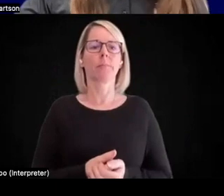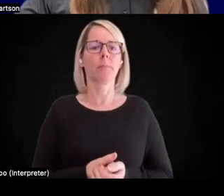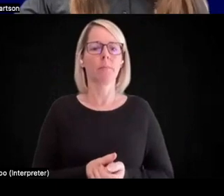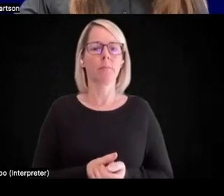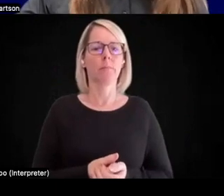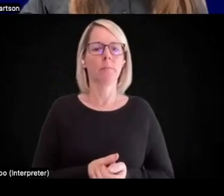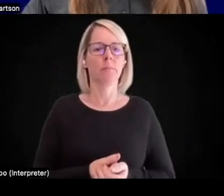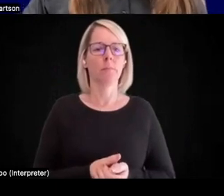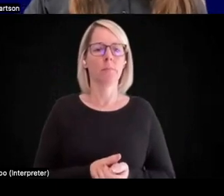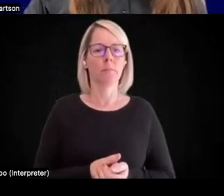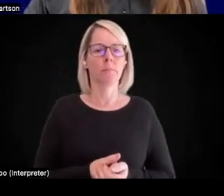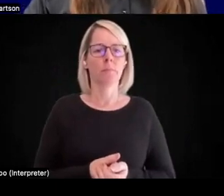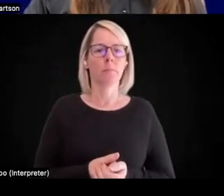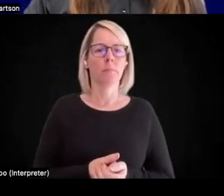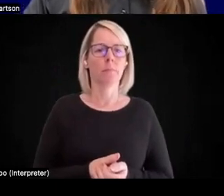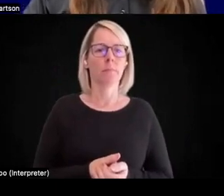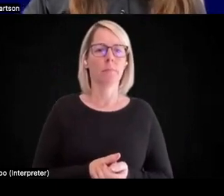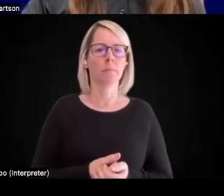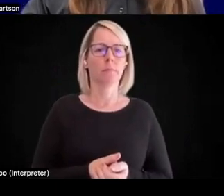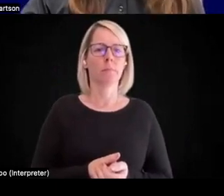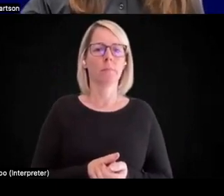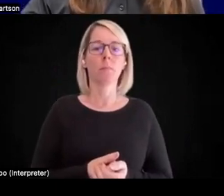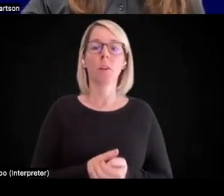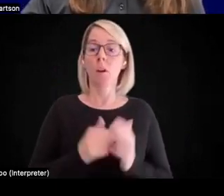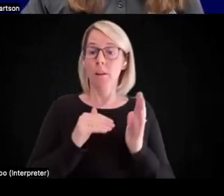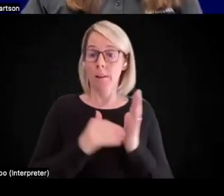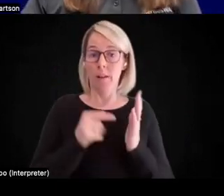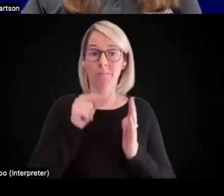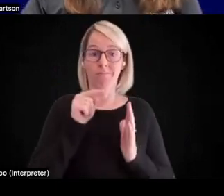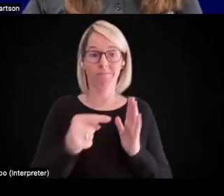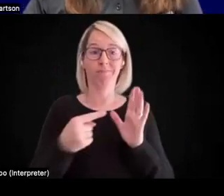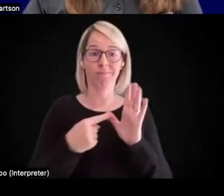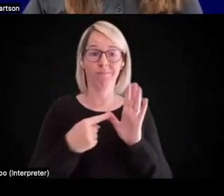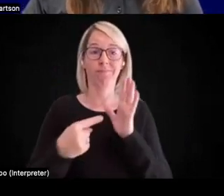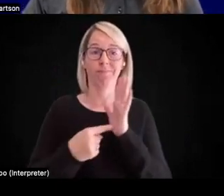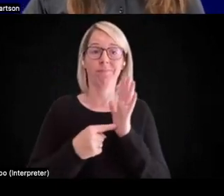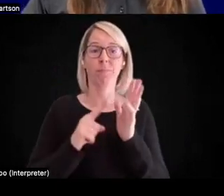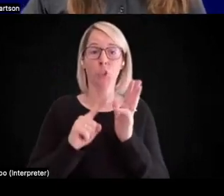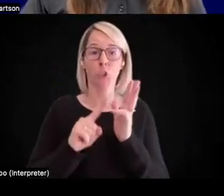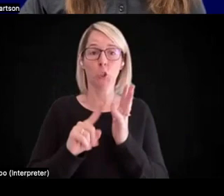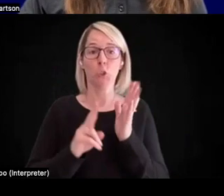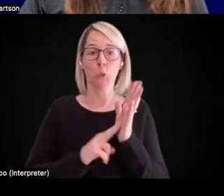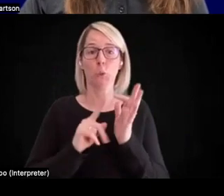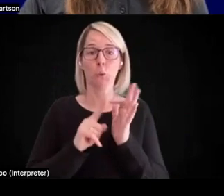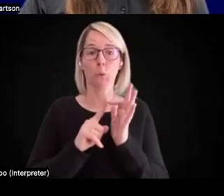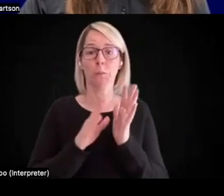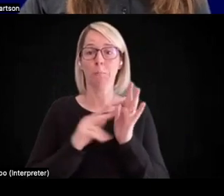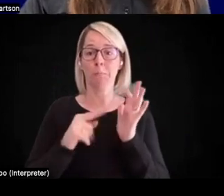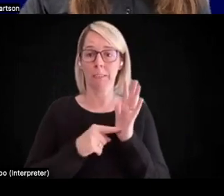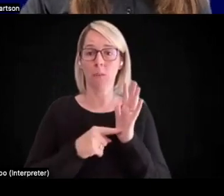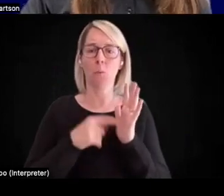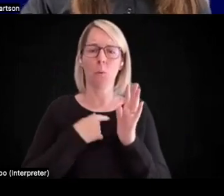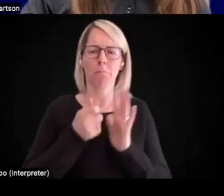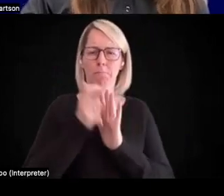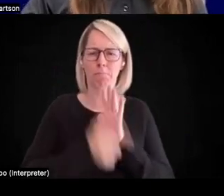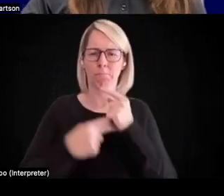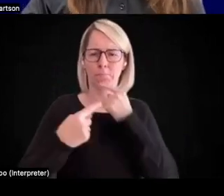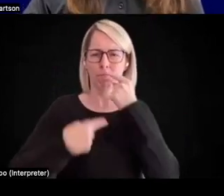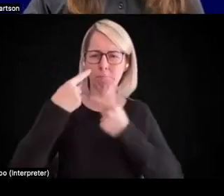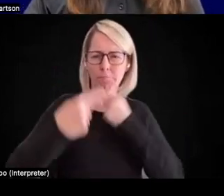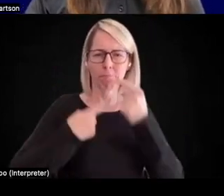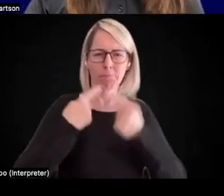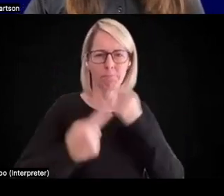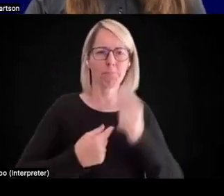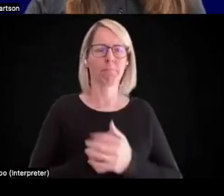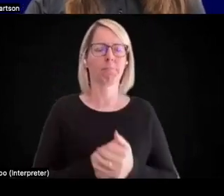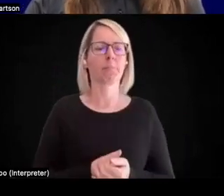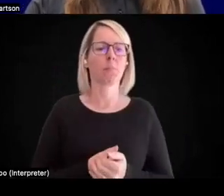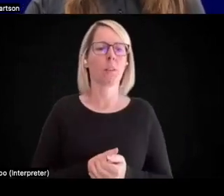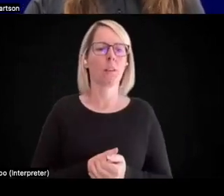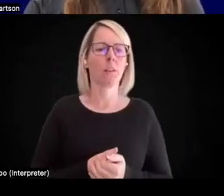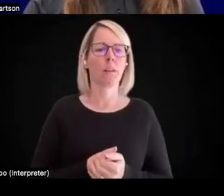Let's look at attunement a little more and what is attunement. Let's look at the scenario of a